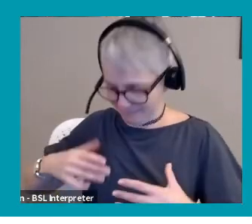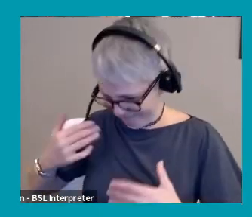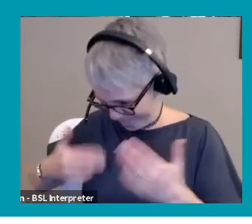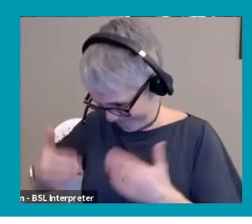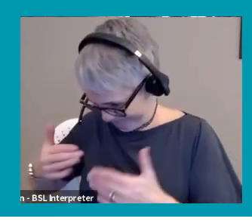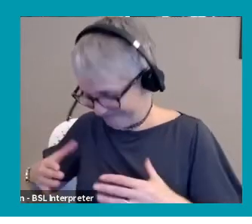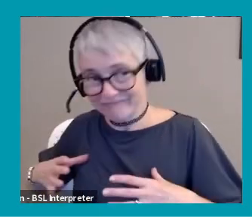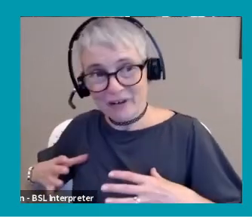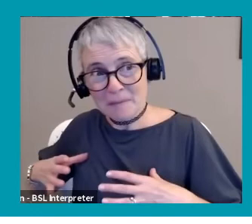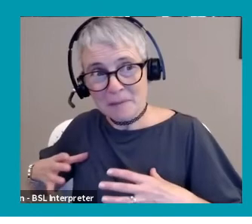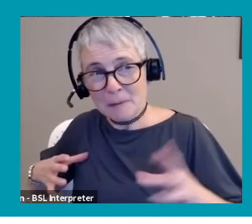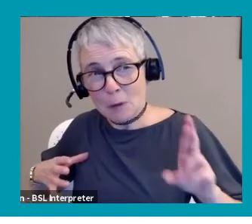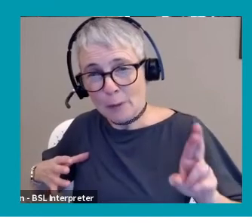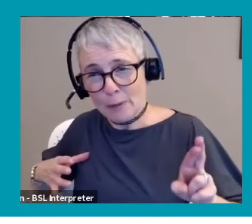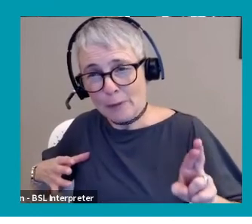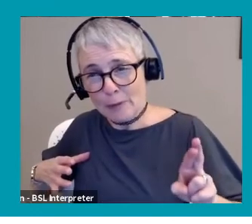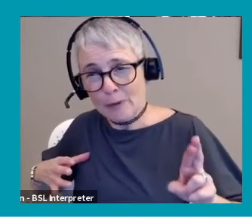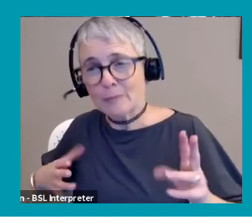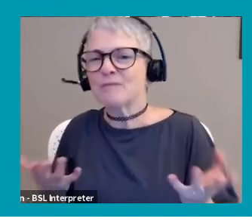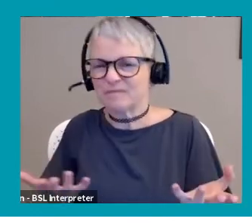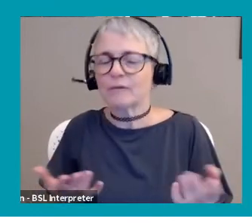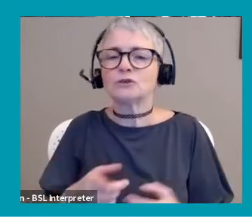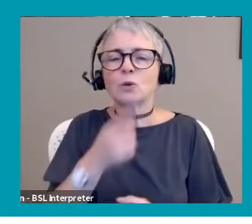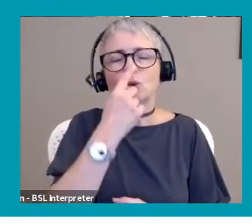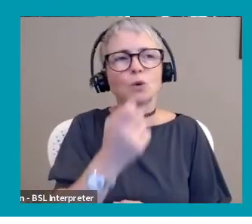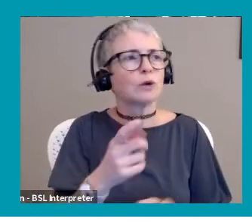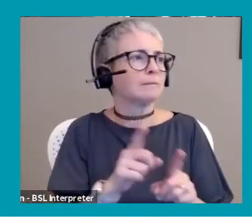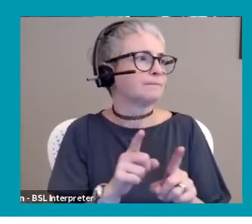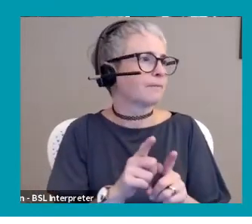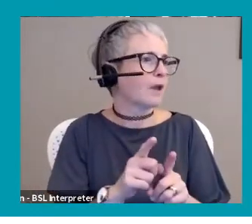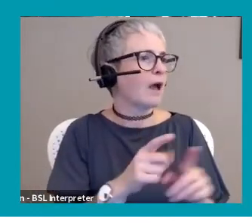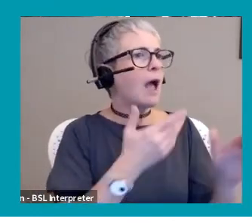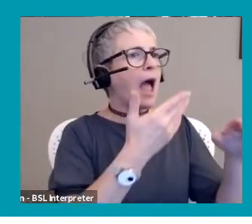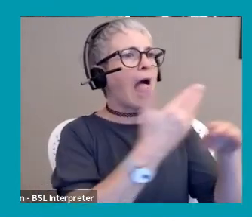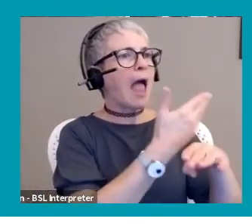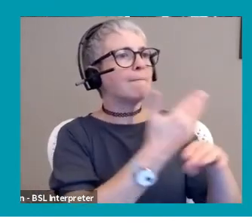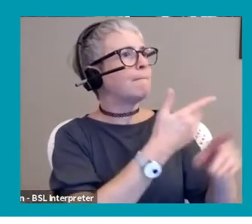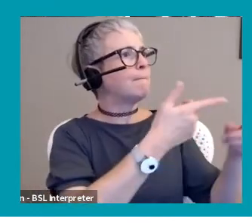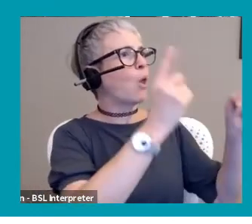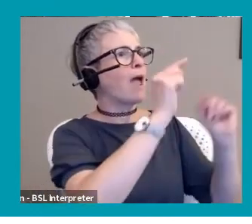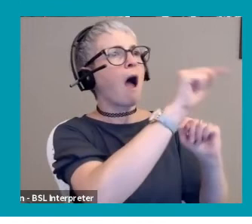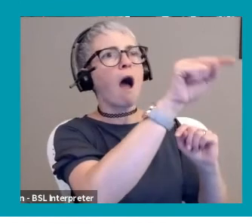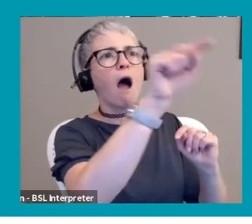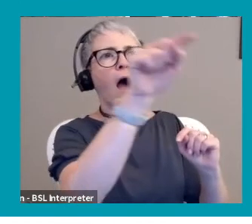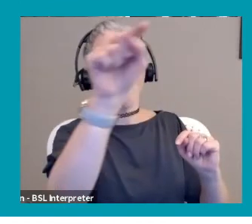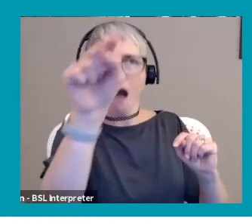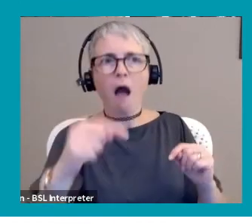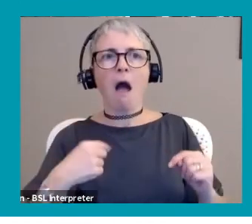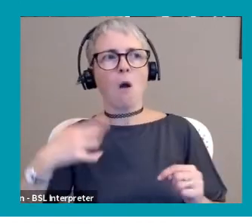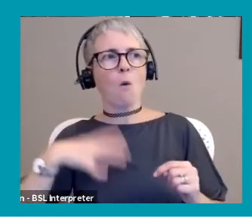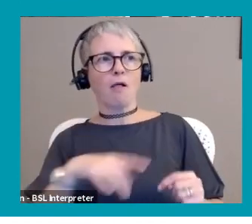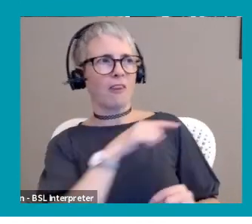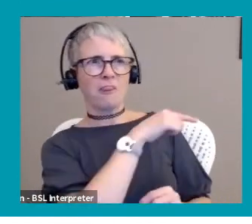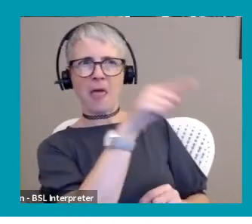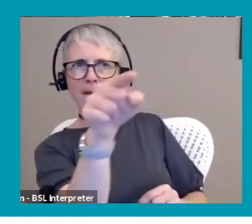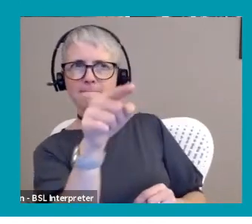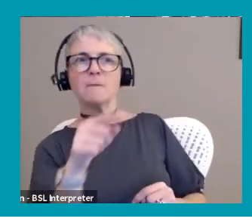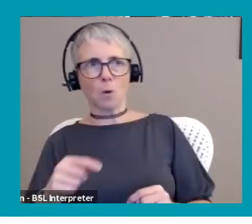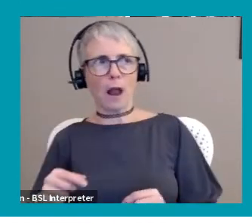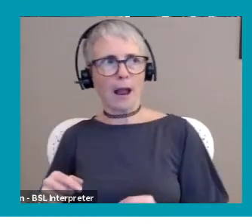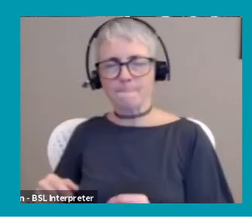But you research employers and you need to do that research in work place